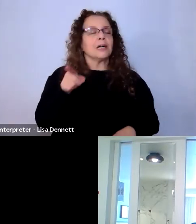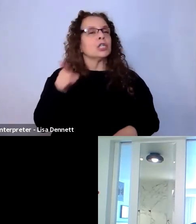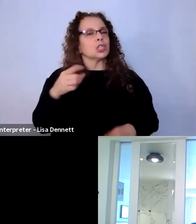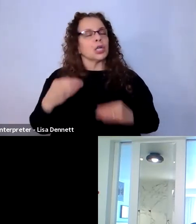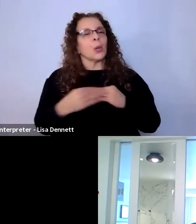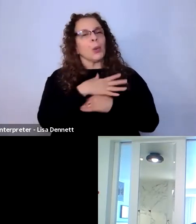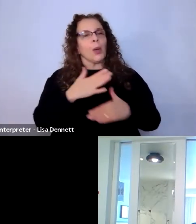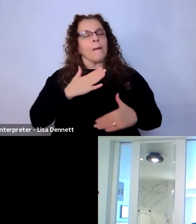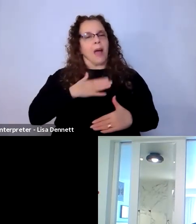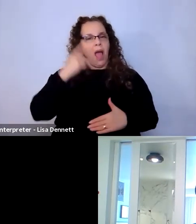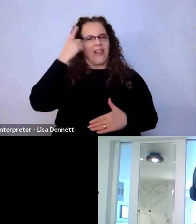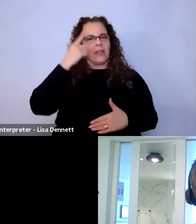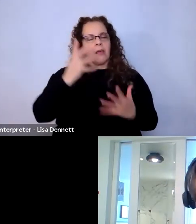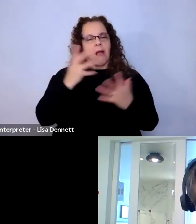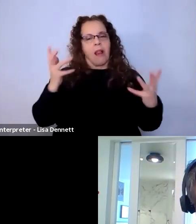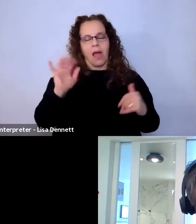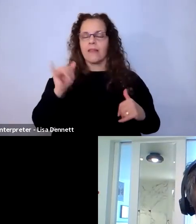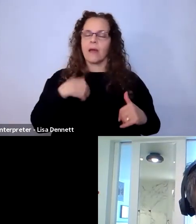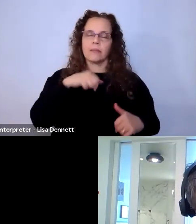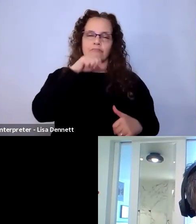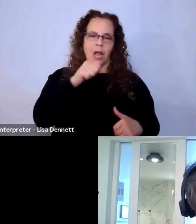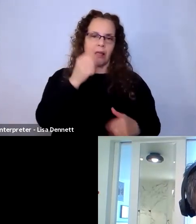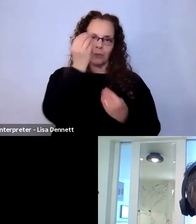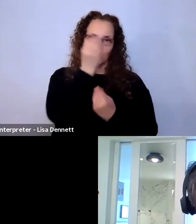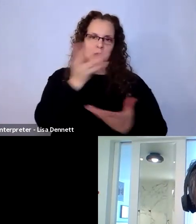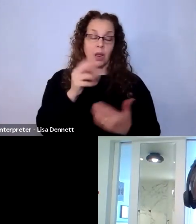And this is what I love to share with people what God has taught me is that if